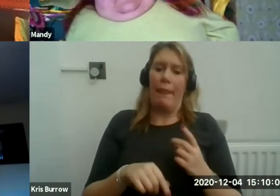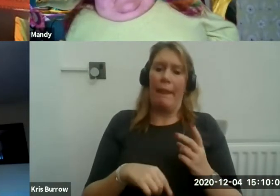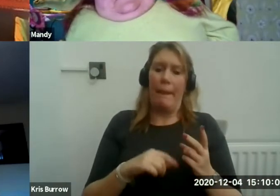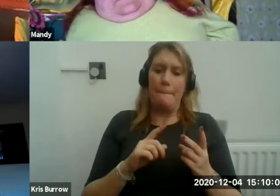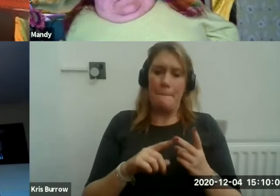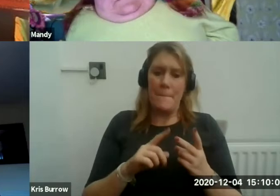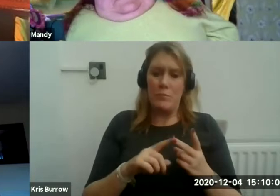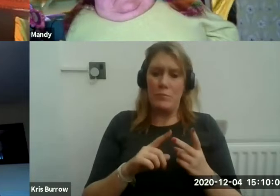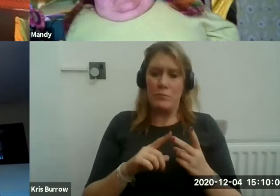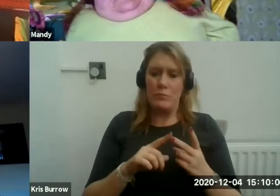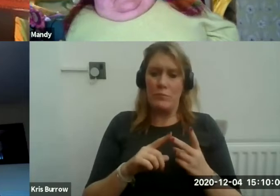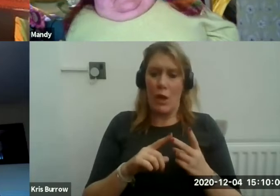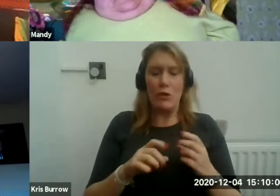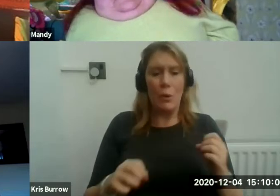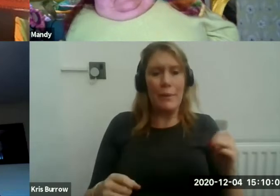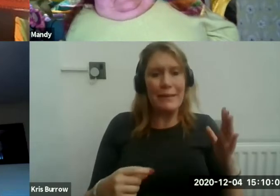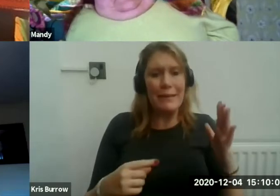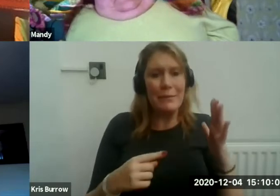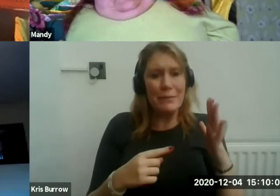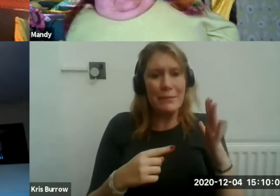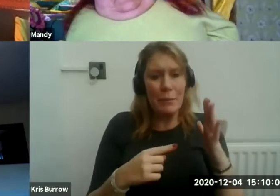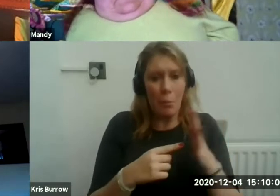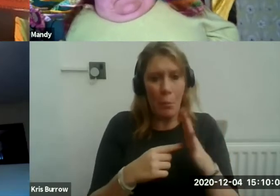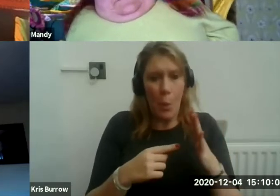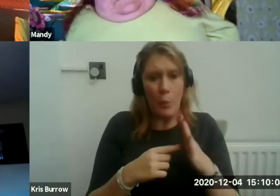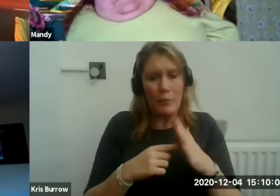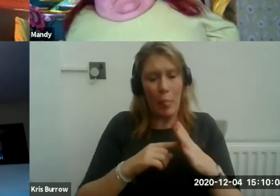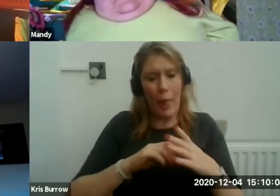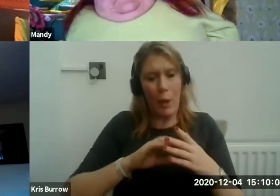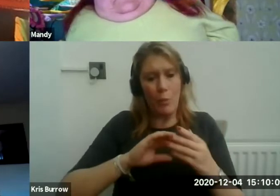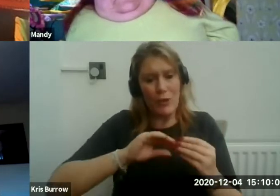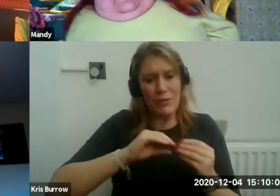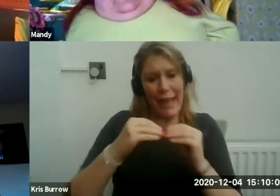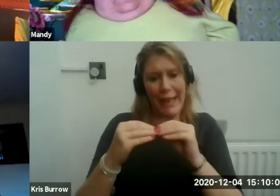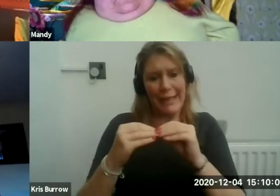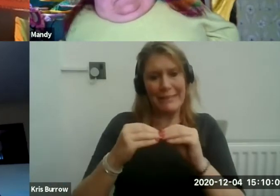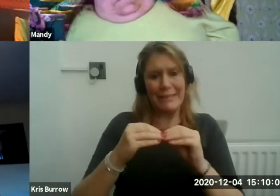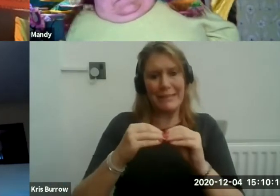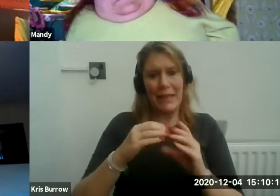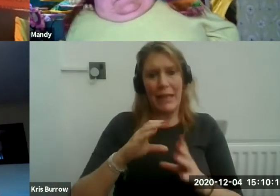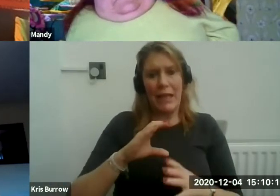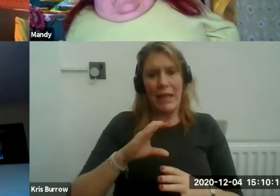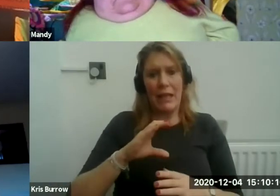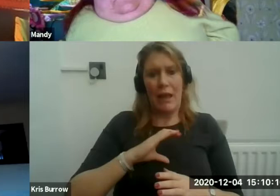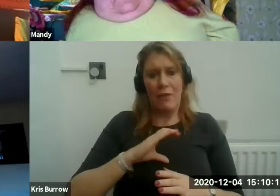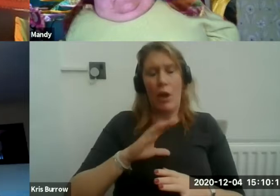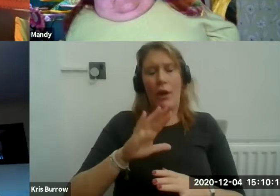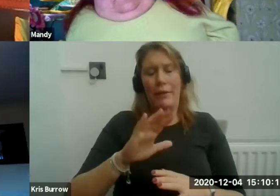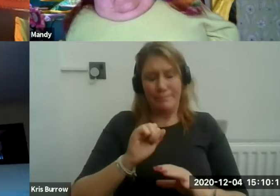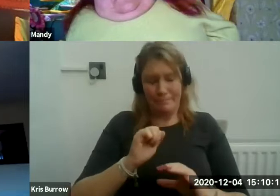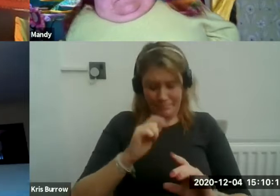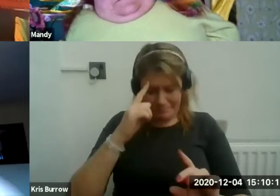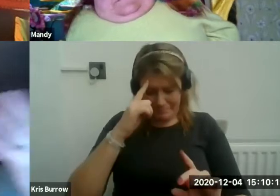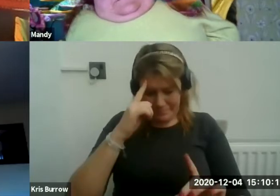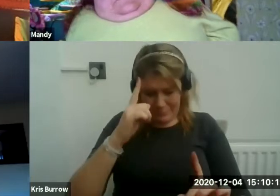important that we were able to create a character. Sorry, the other part of the process then was that once the scripts